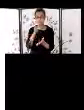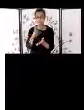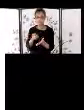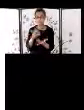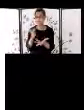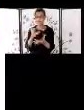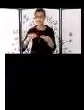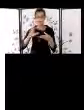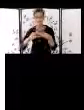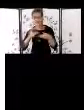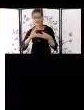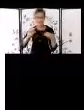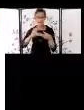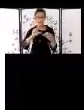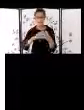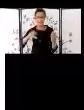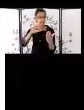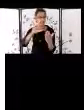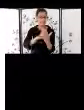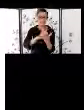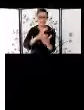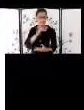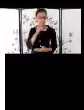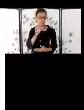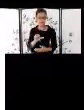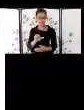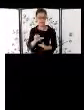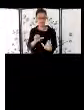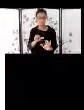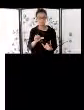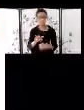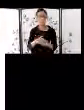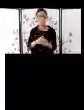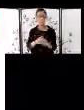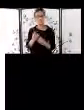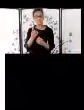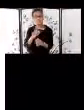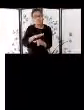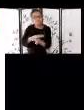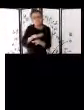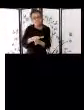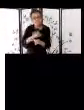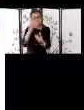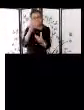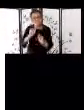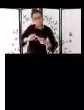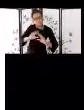to provide enough information for assessors to understand your practice, project and goals